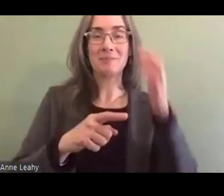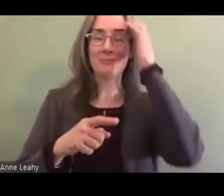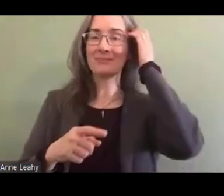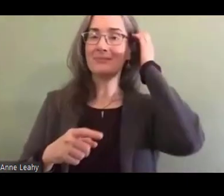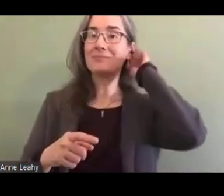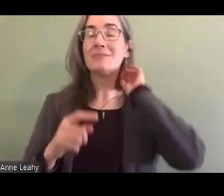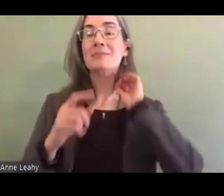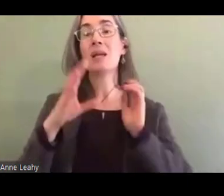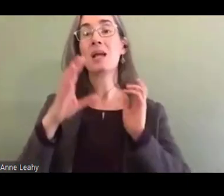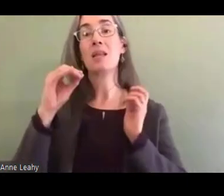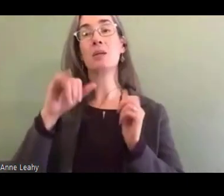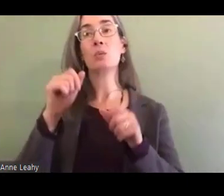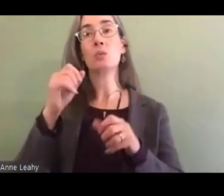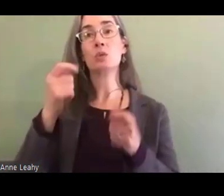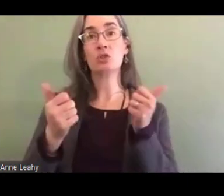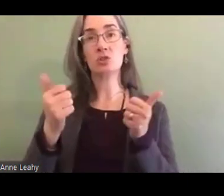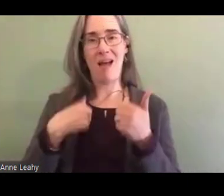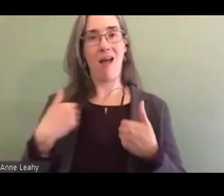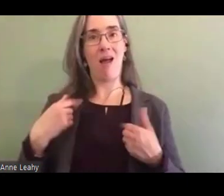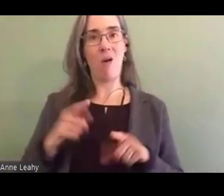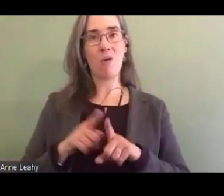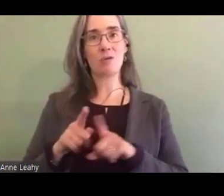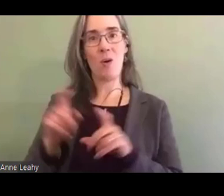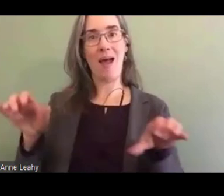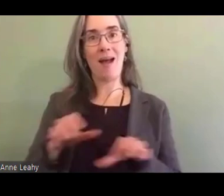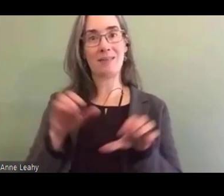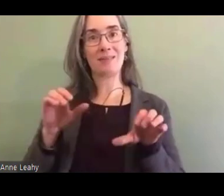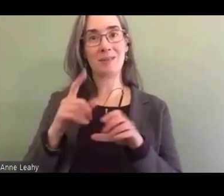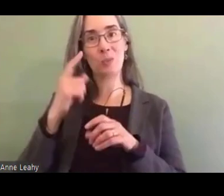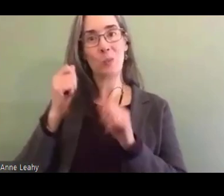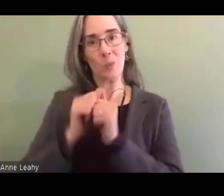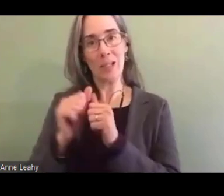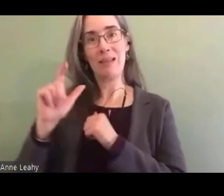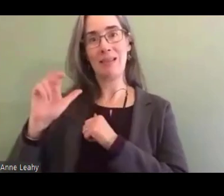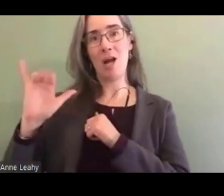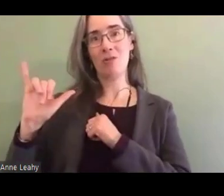In which, I also acted for, with Larry Paradis, I should have mentioned,